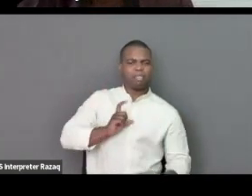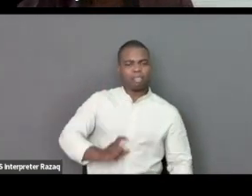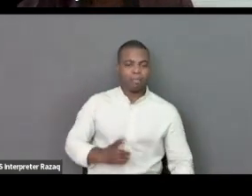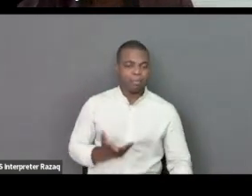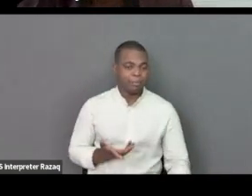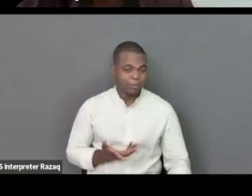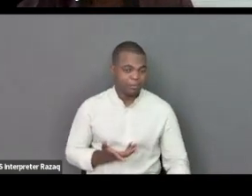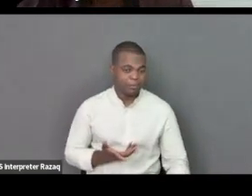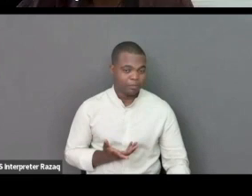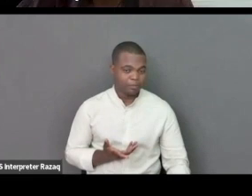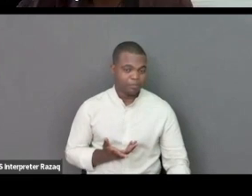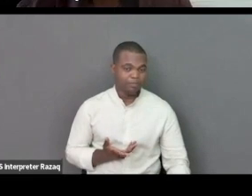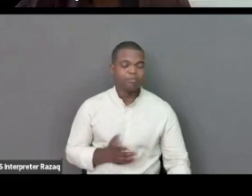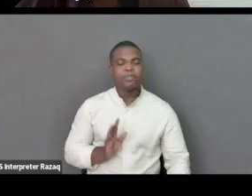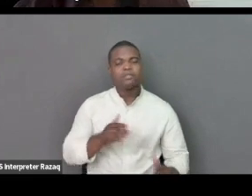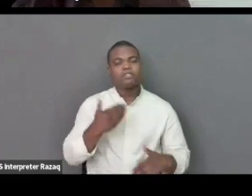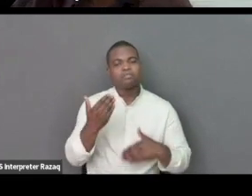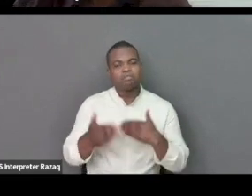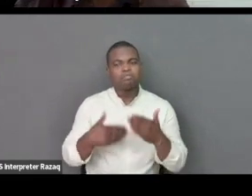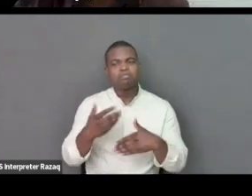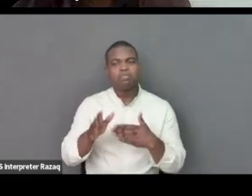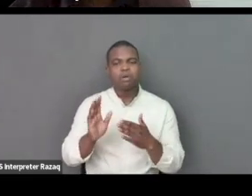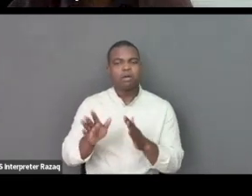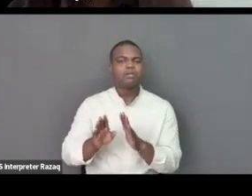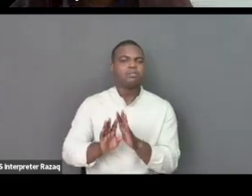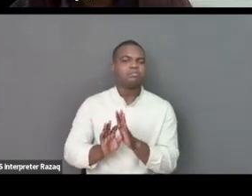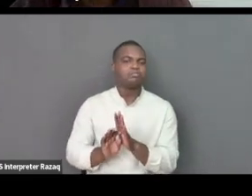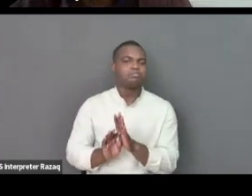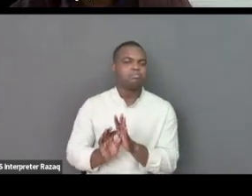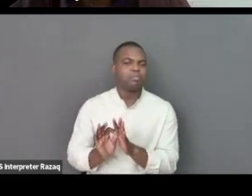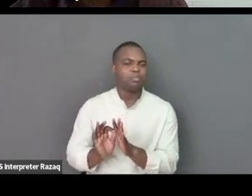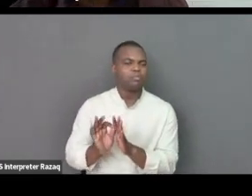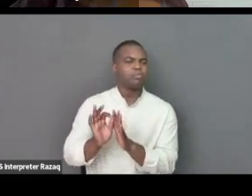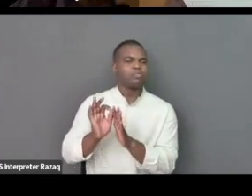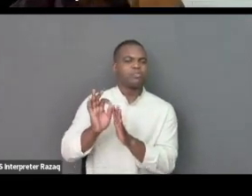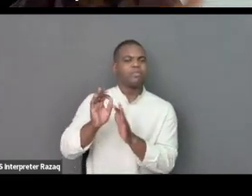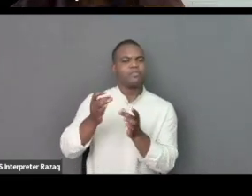if that is necessary.